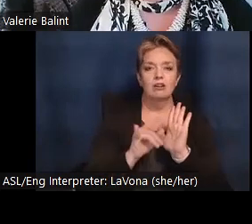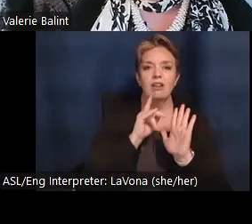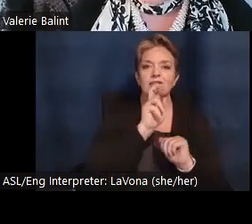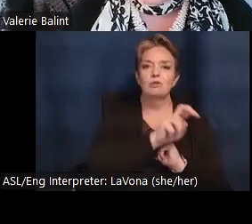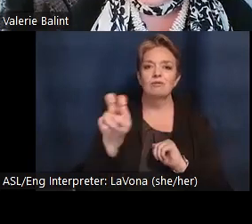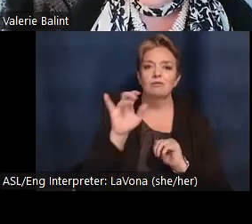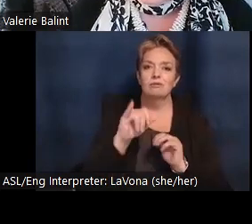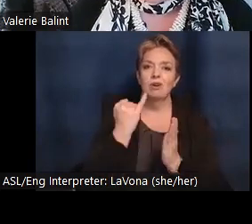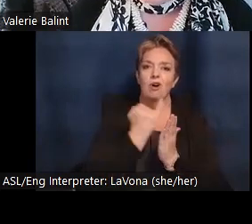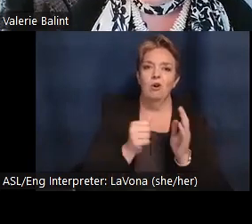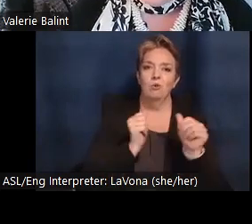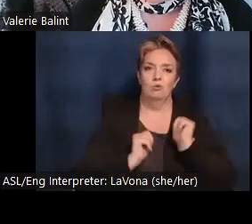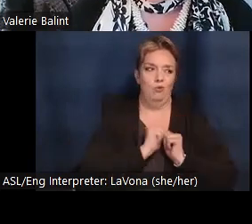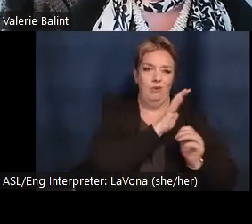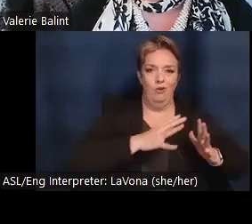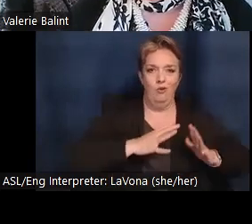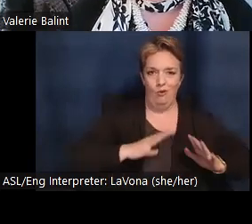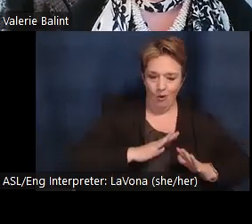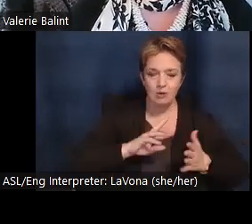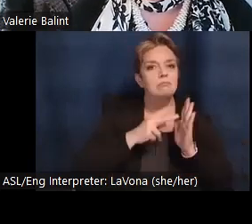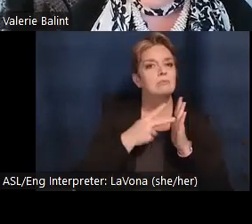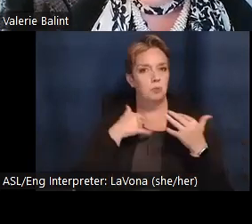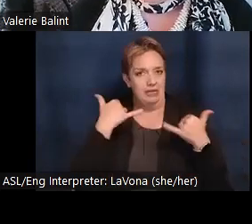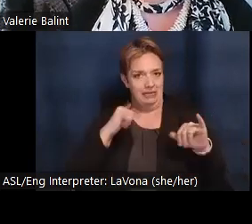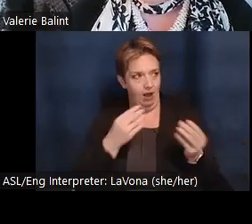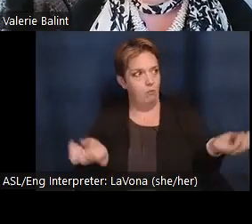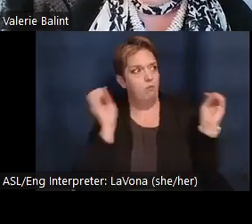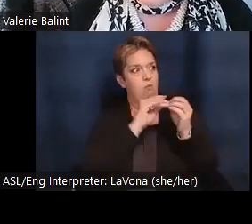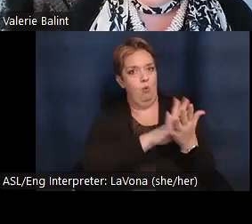and this evening's program will be equally illuminating.